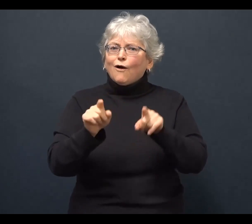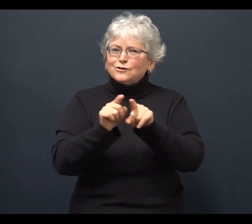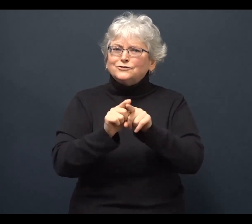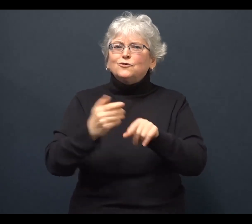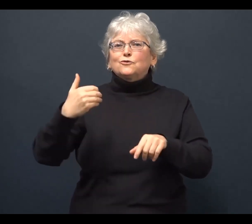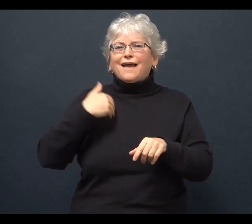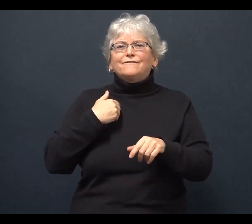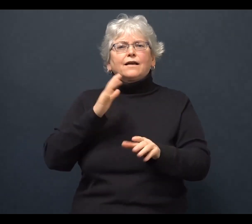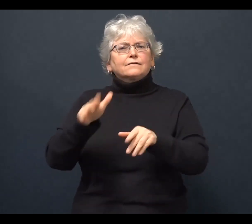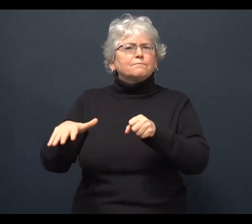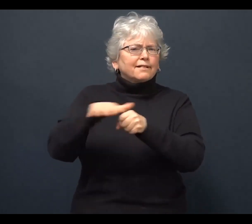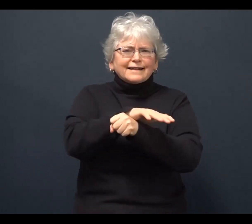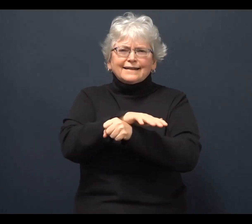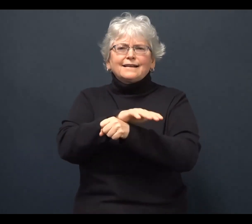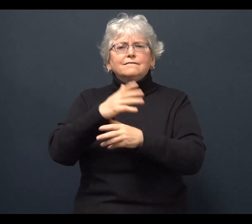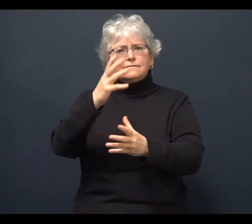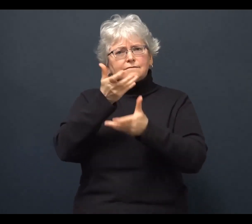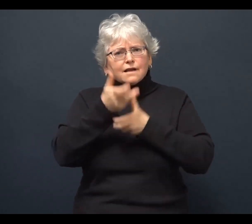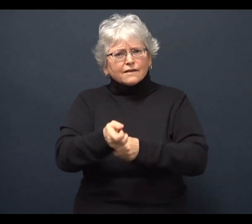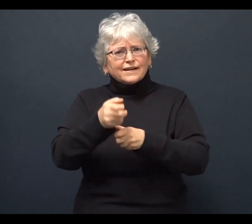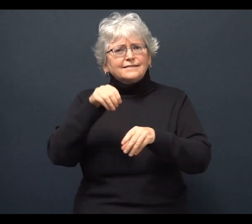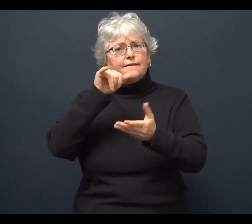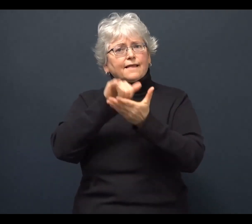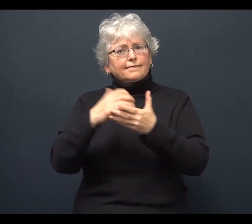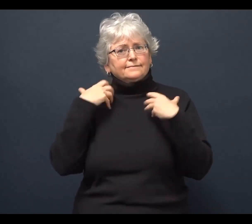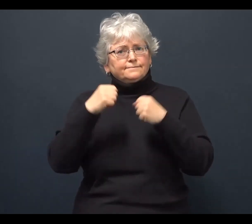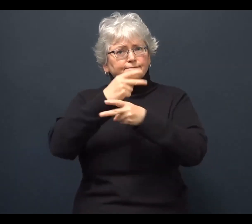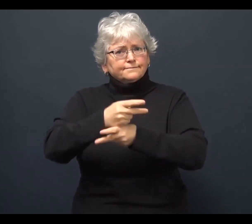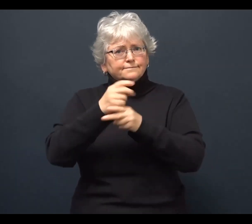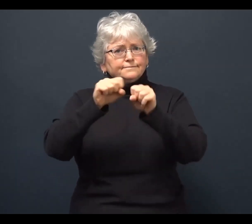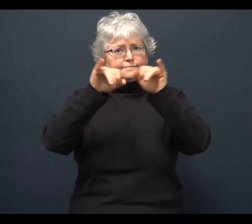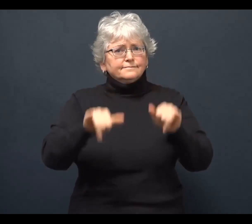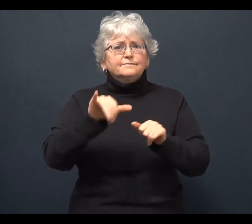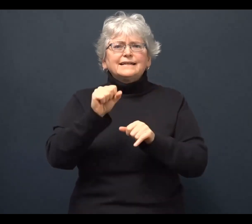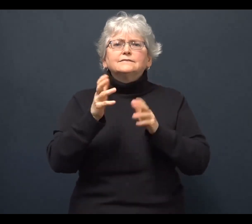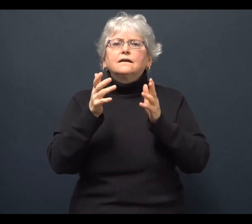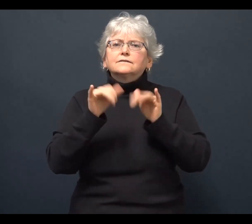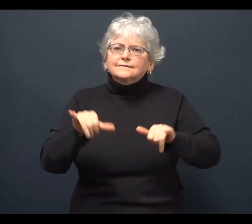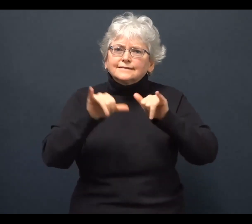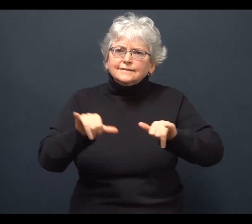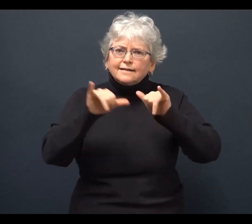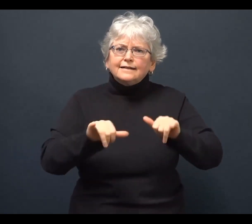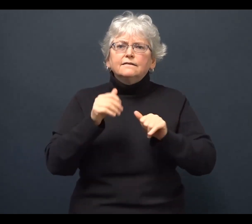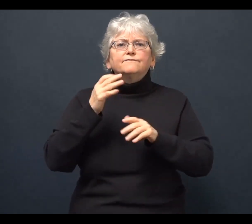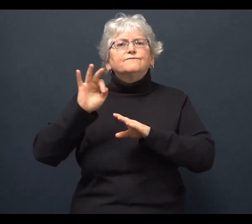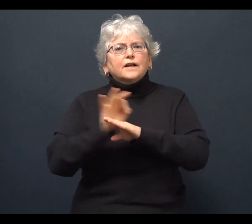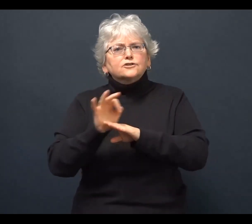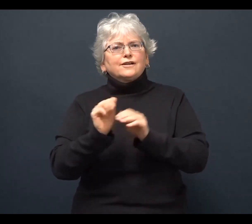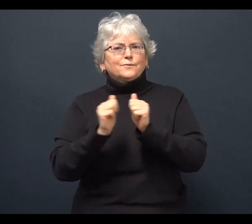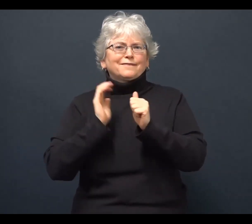have complete confidence that the healthcare system is consistently functioning with our